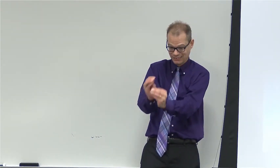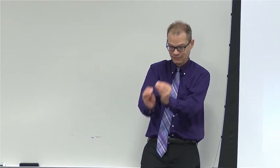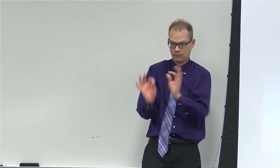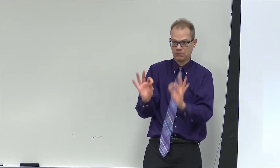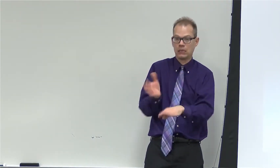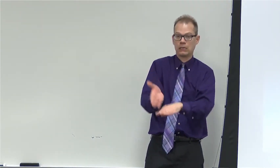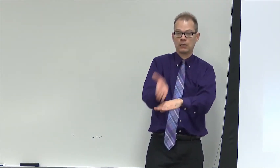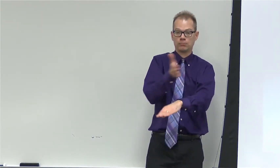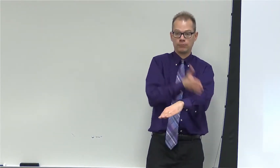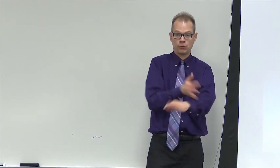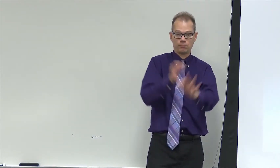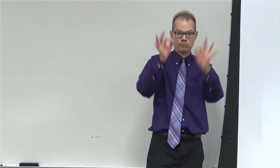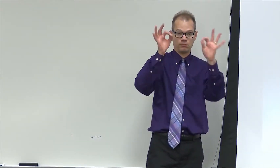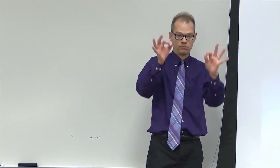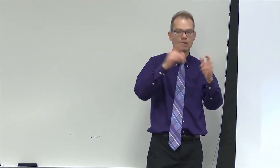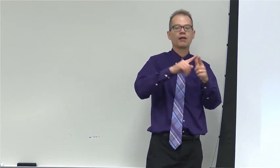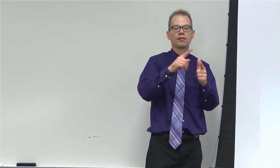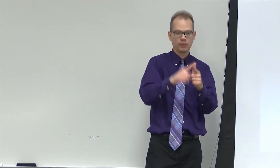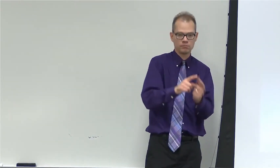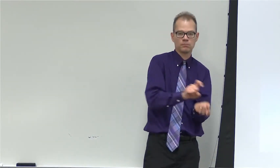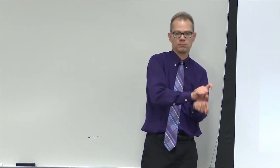After revising the survey,